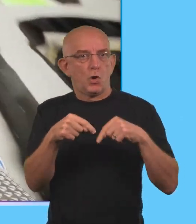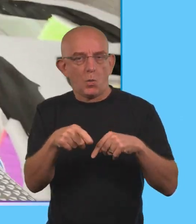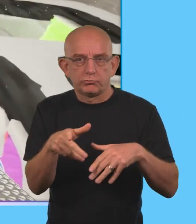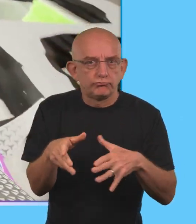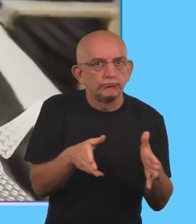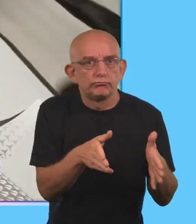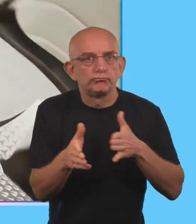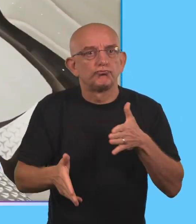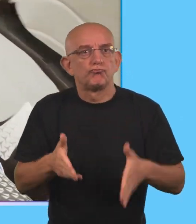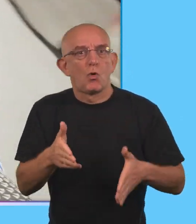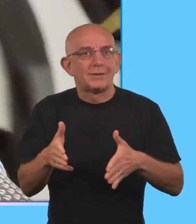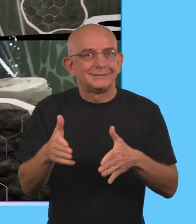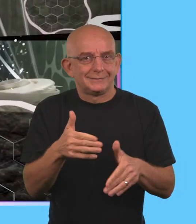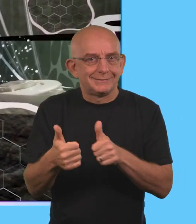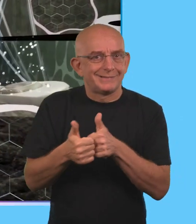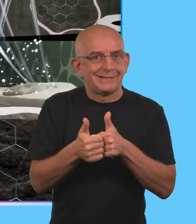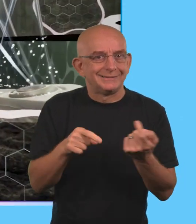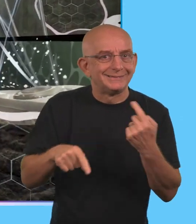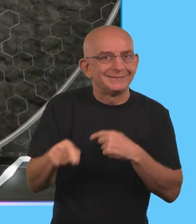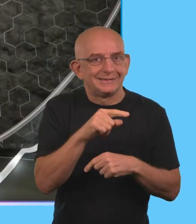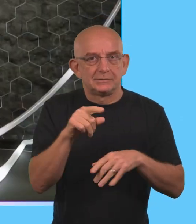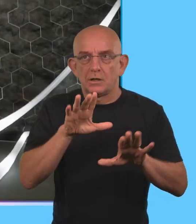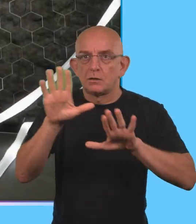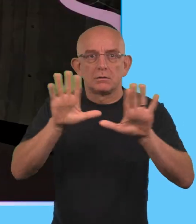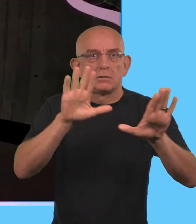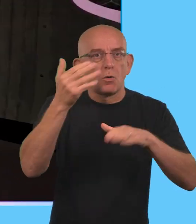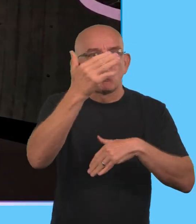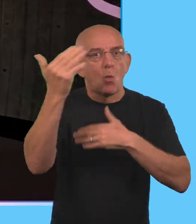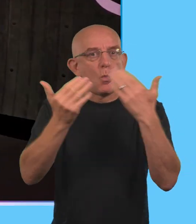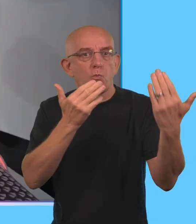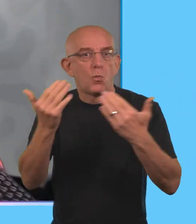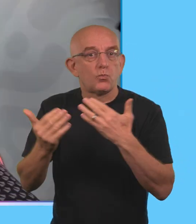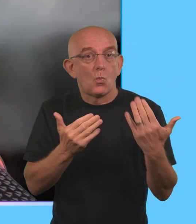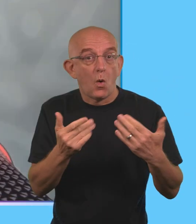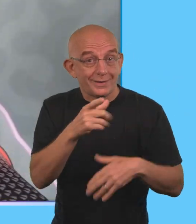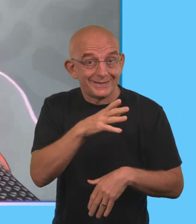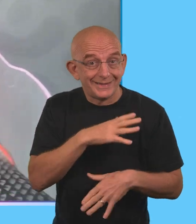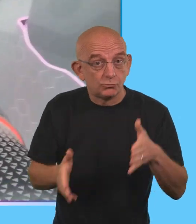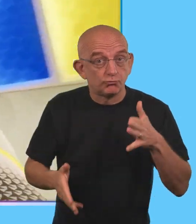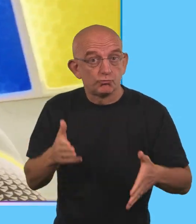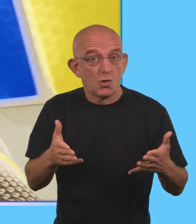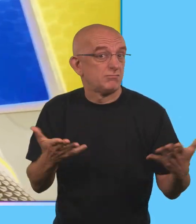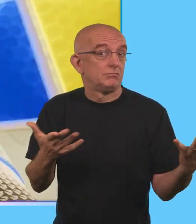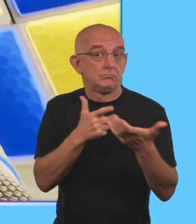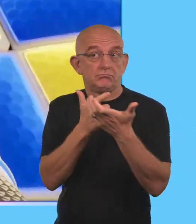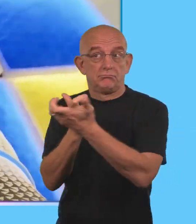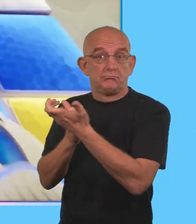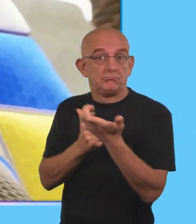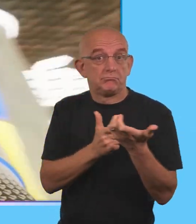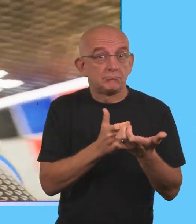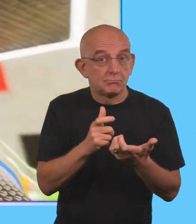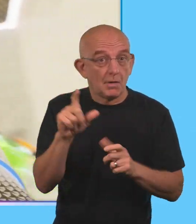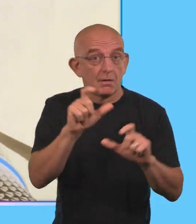mechanical assistants that are drawn to walls of the same color. Need to guide a droid? Just paint the walls.